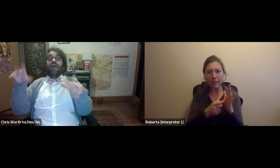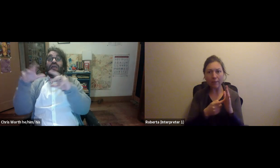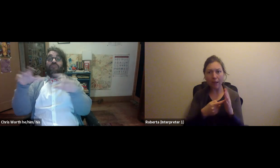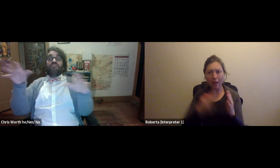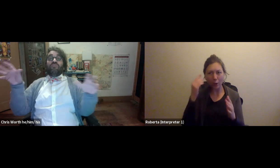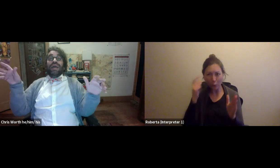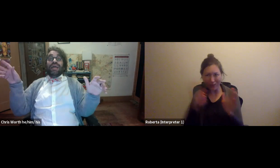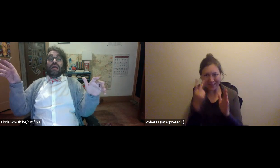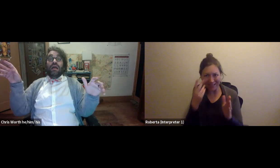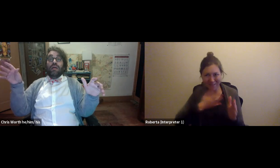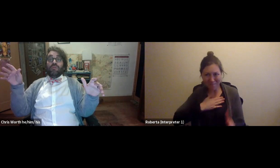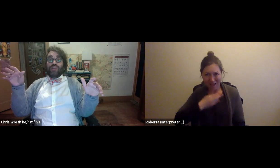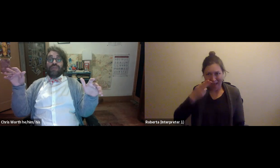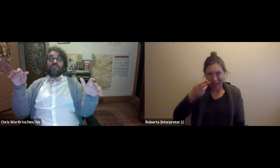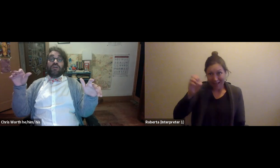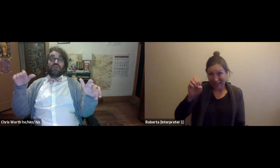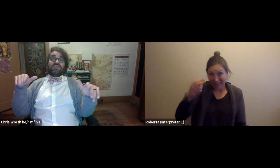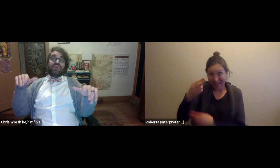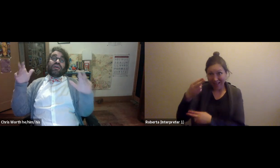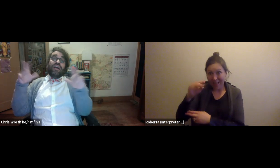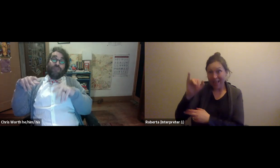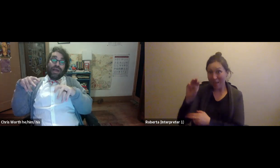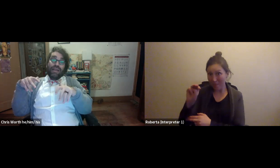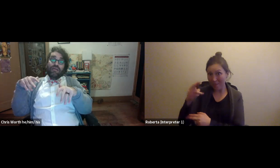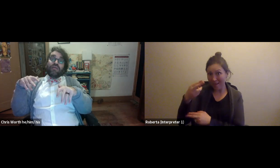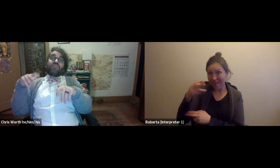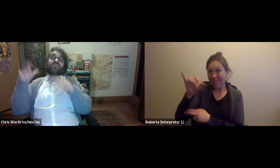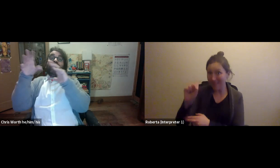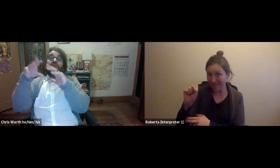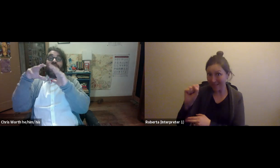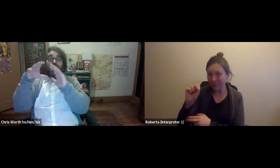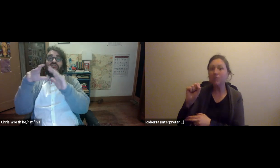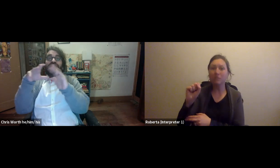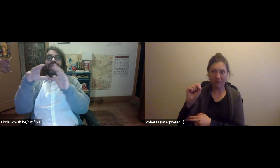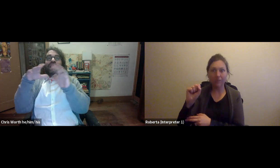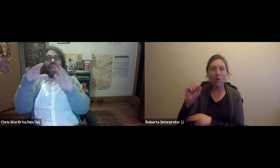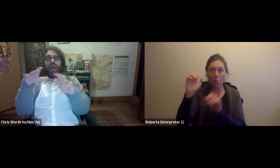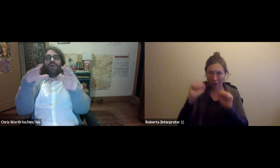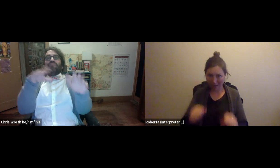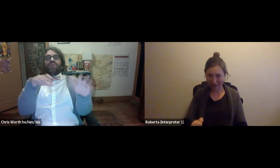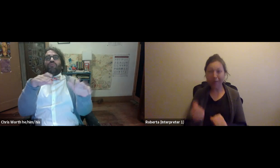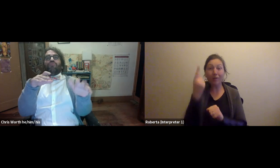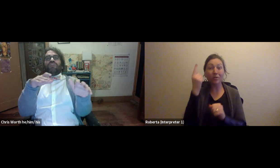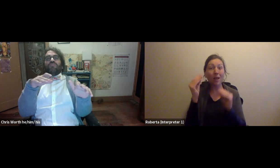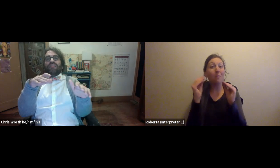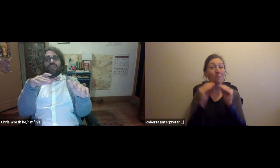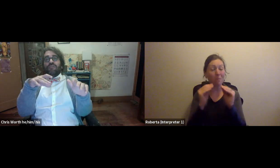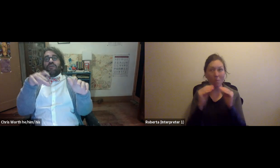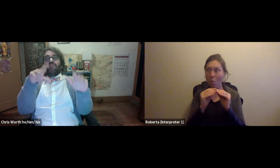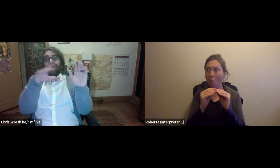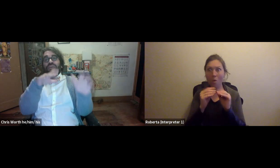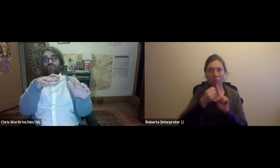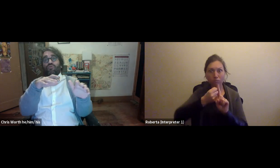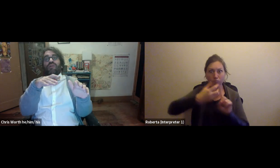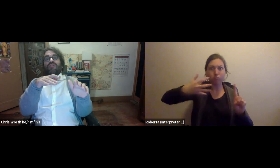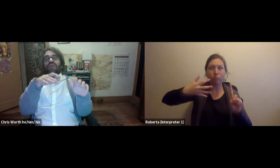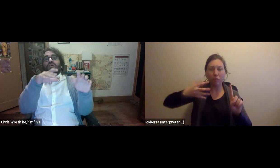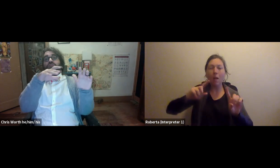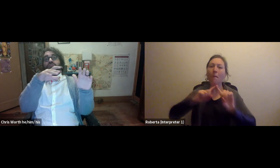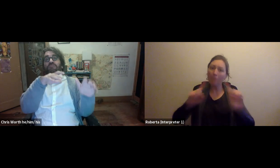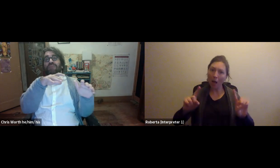as far as my gender goes. We understand it now as much more expansive but historically, for me,